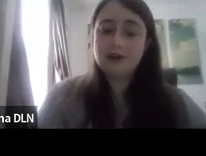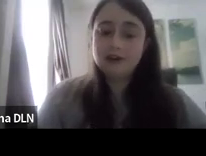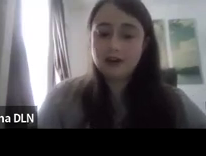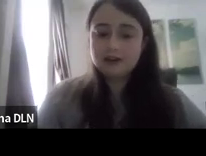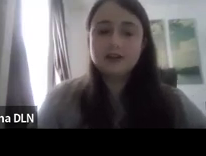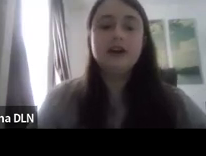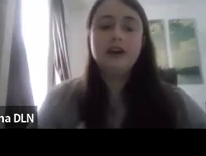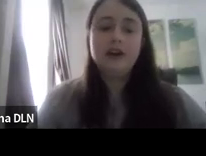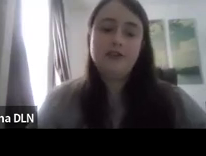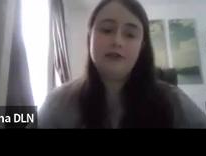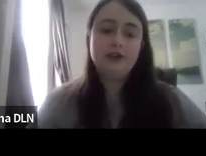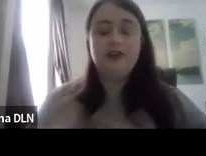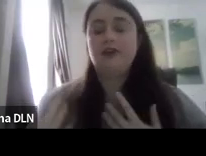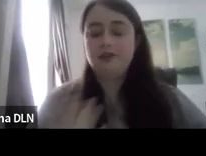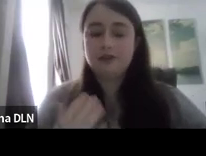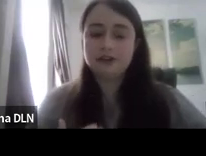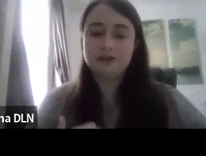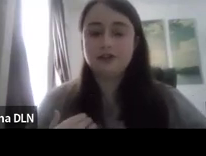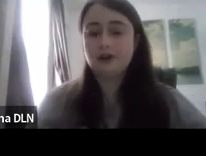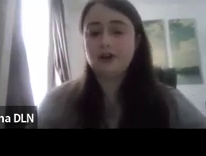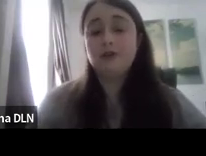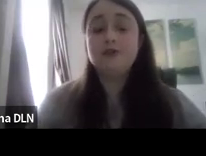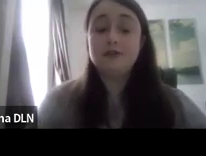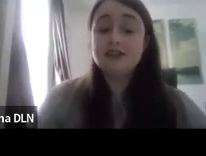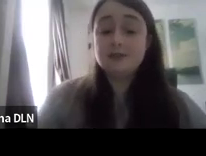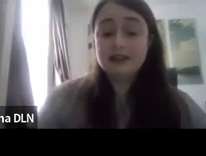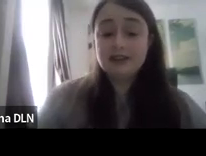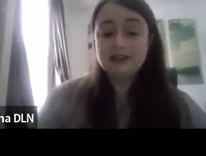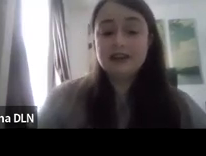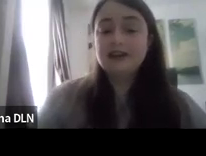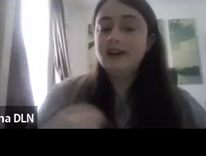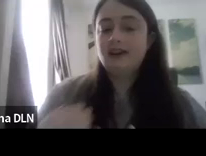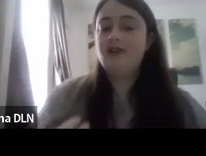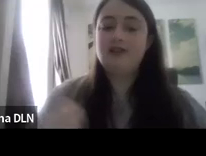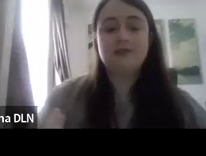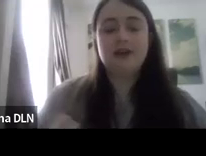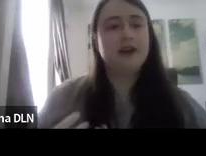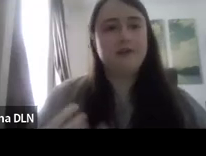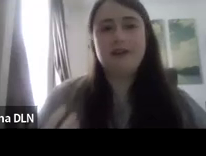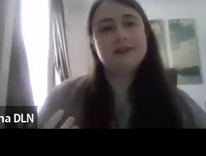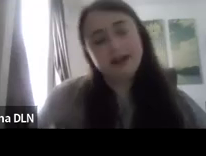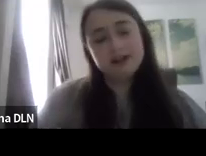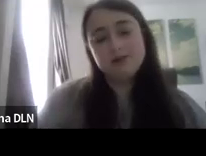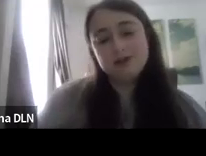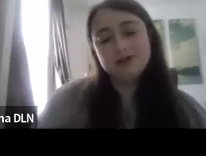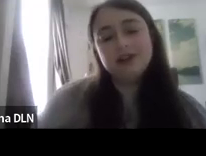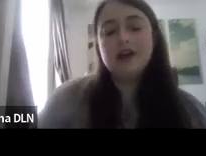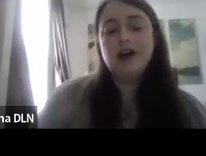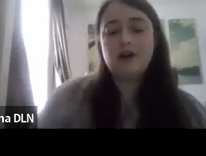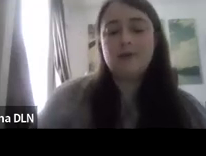at undergrad. I struggled in COVID lockdowns to work at home due to my disabilities. I knew this wasn't something I could fix anytime soon.